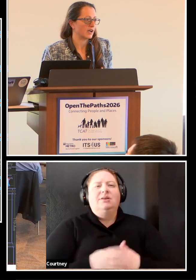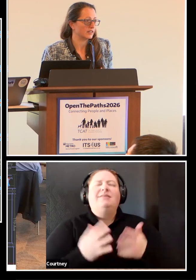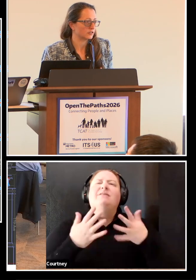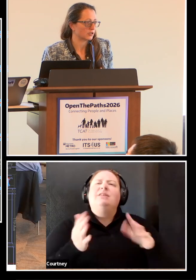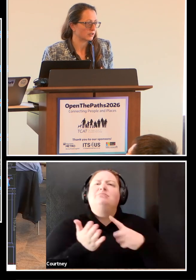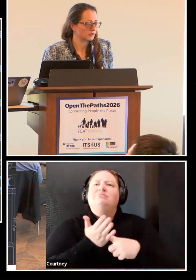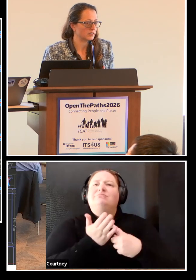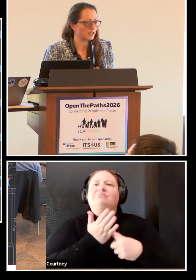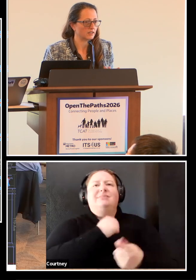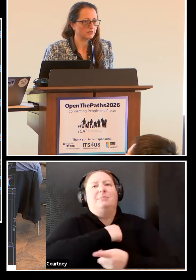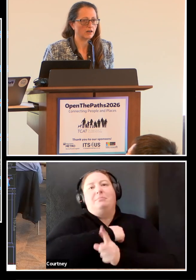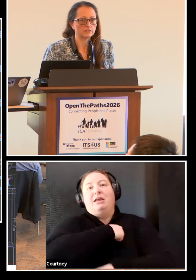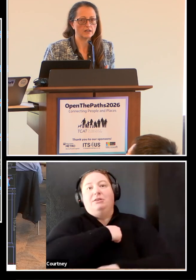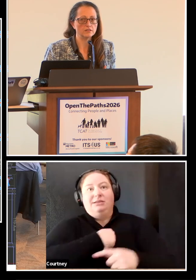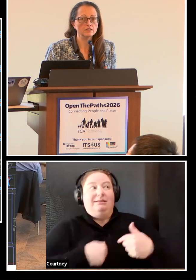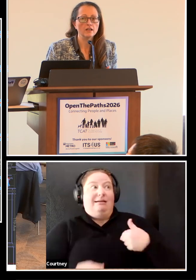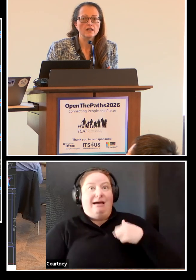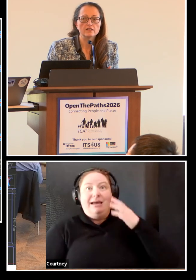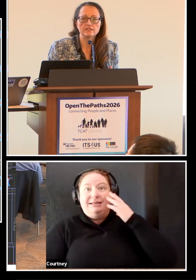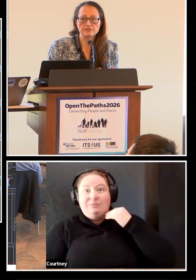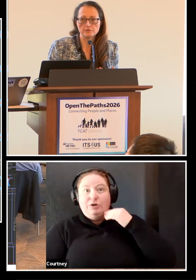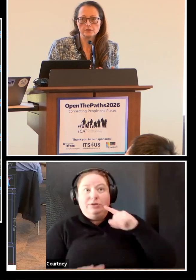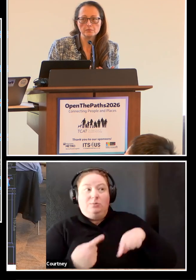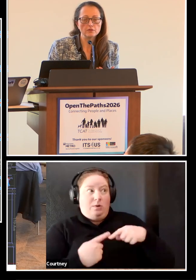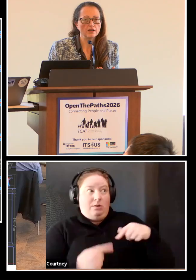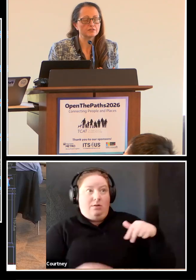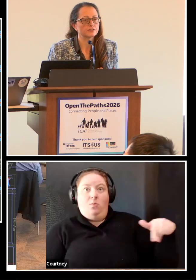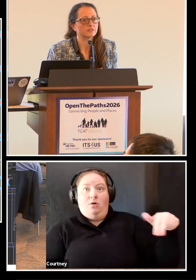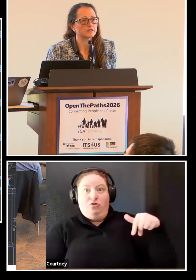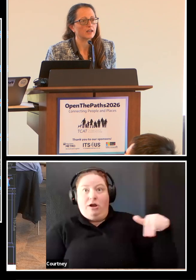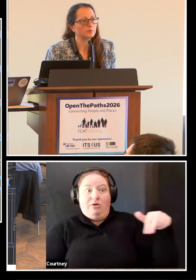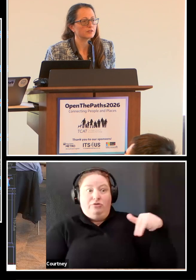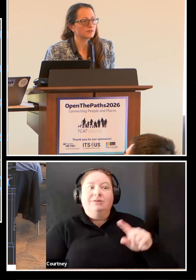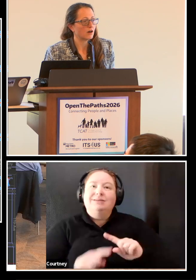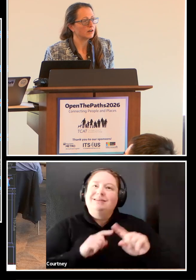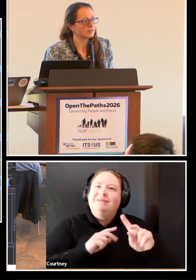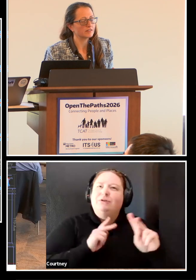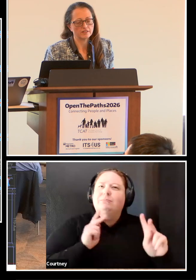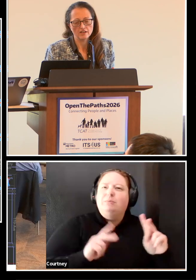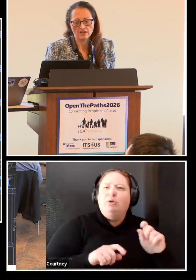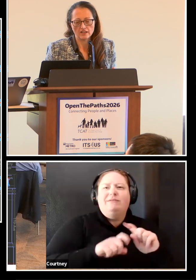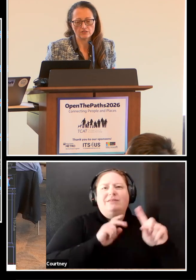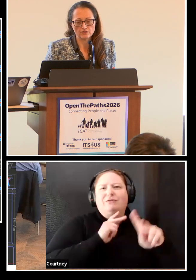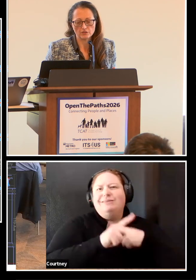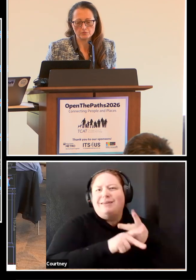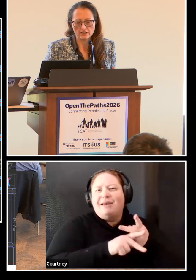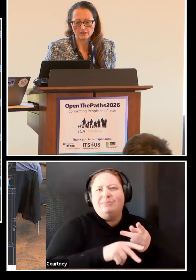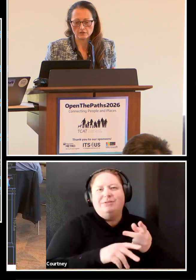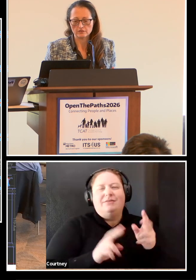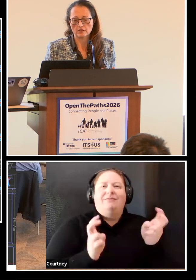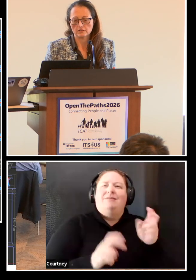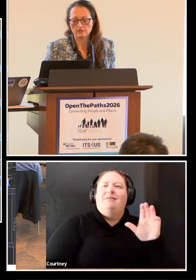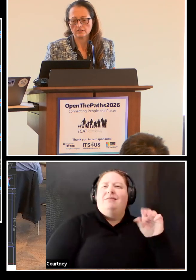I incur when I walk around. Different people have different types of costs and so being able Oh wow.